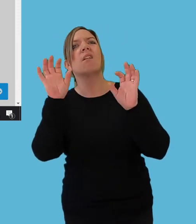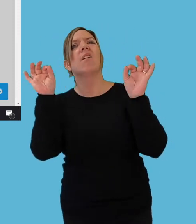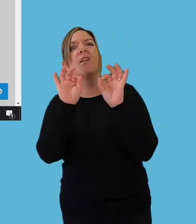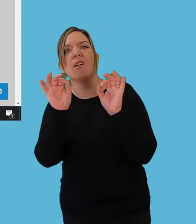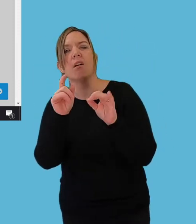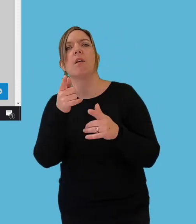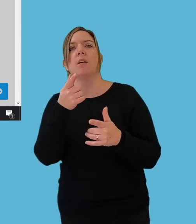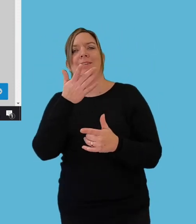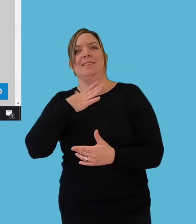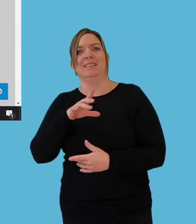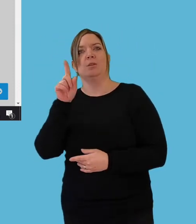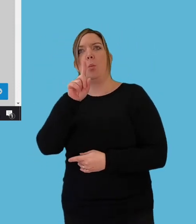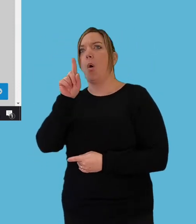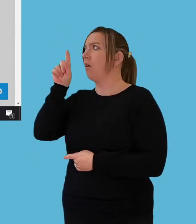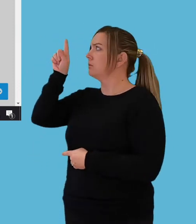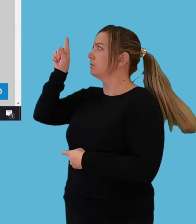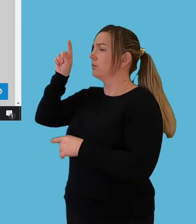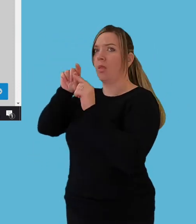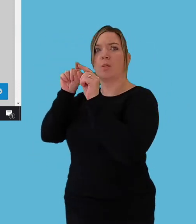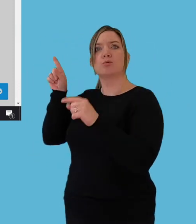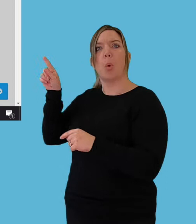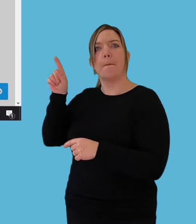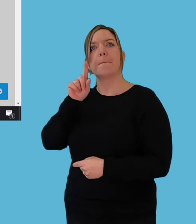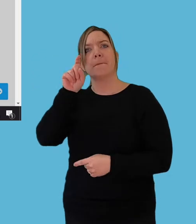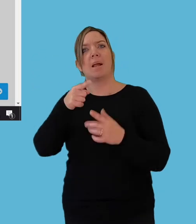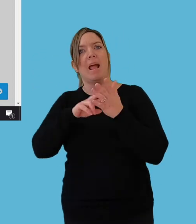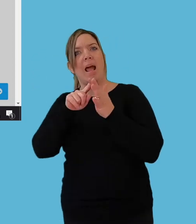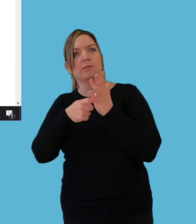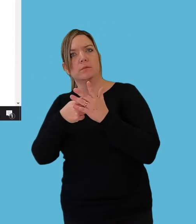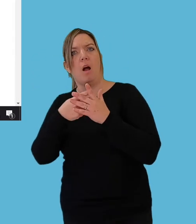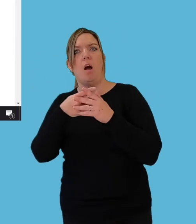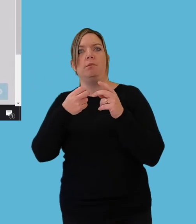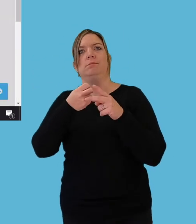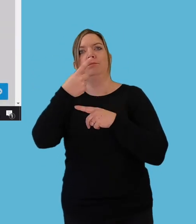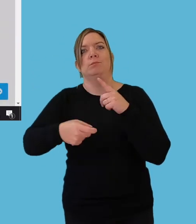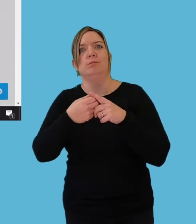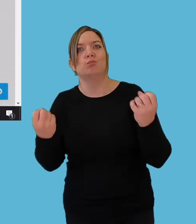all you need to do is click in to the bar at the top, and press 'Enter' to refresh the page,